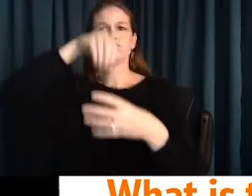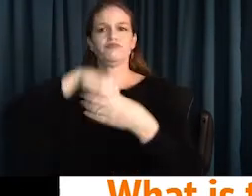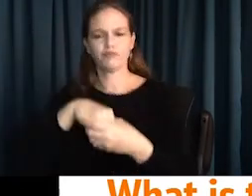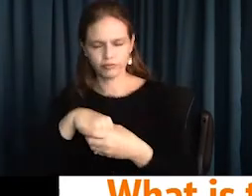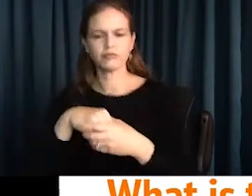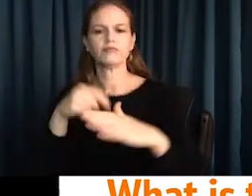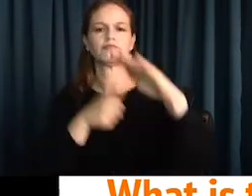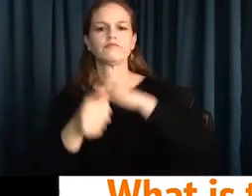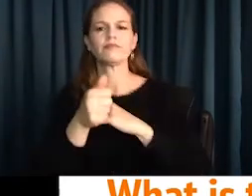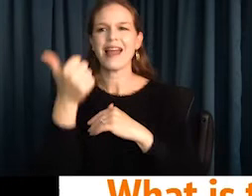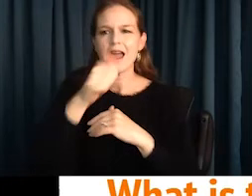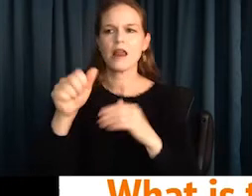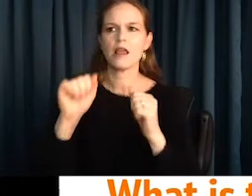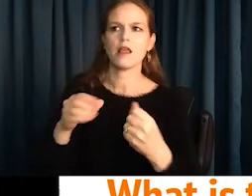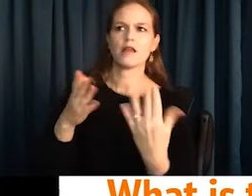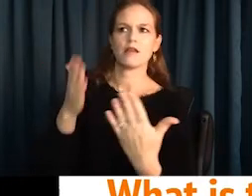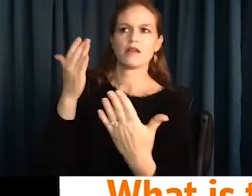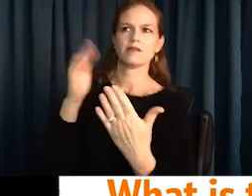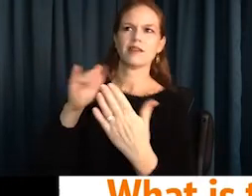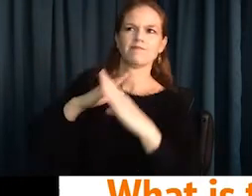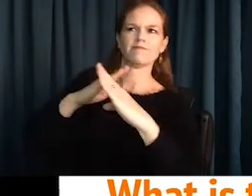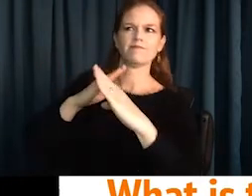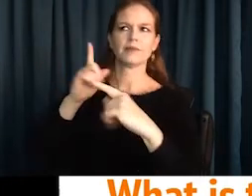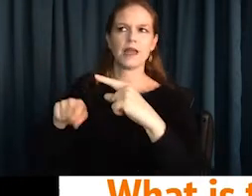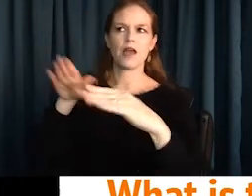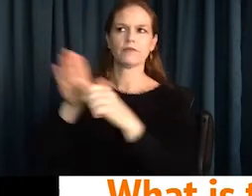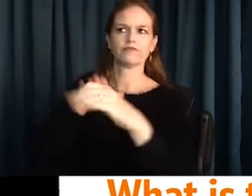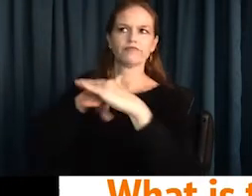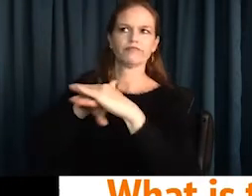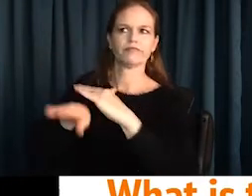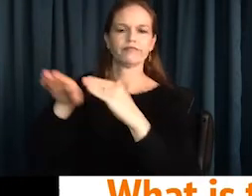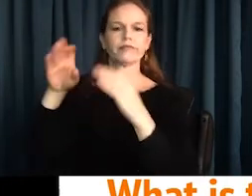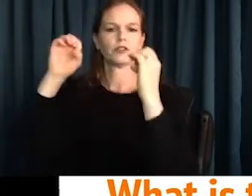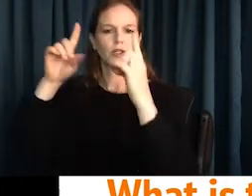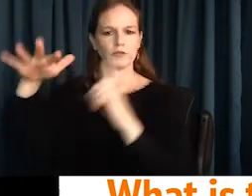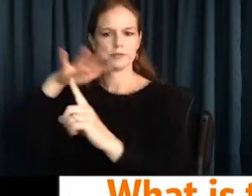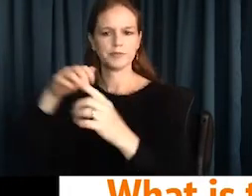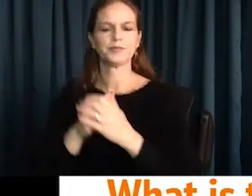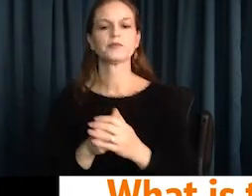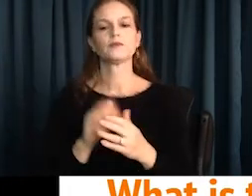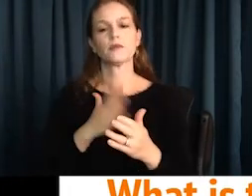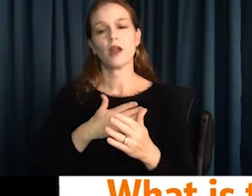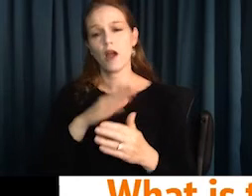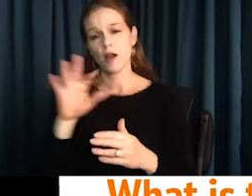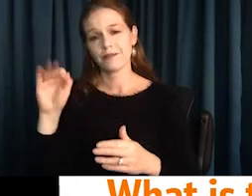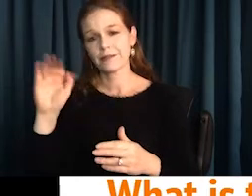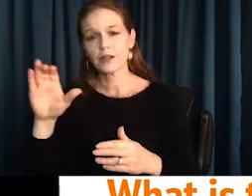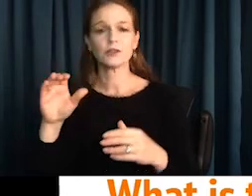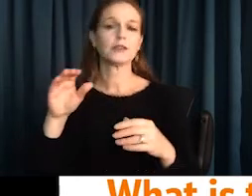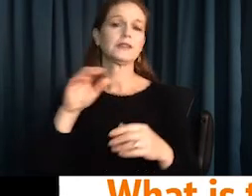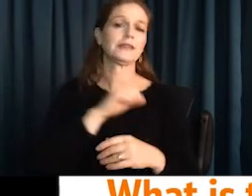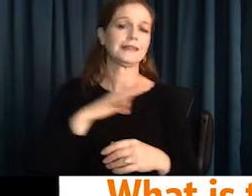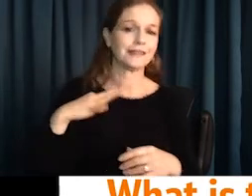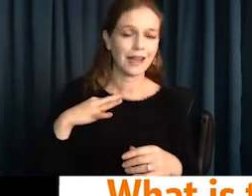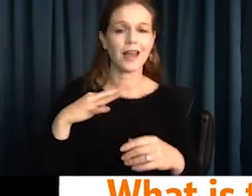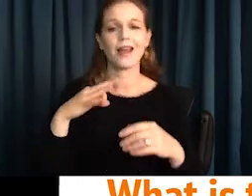an educational limitation within the college environment. DRC faculty and staff are committed to ensuring access to all facets of the college and